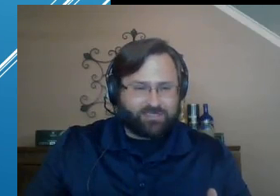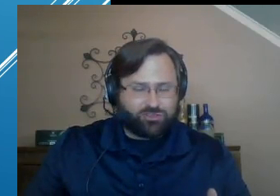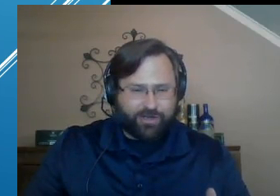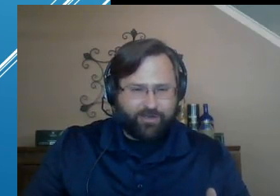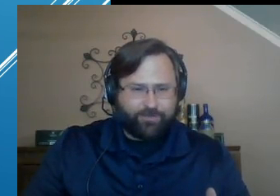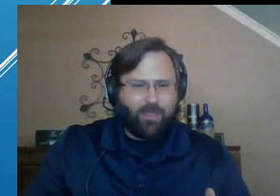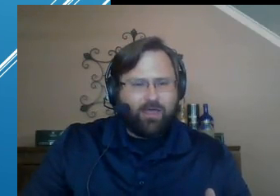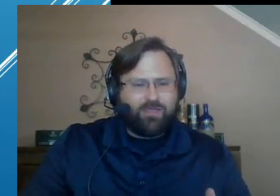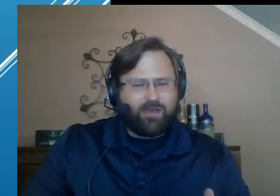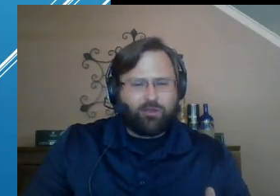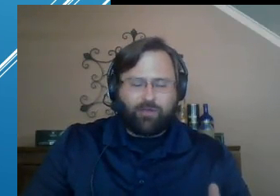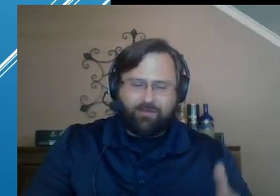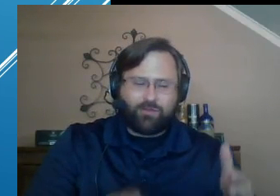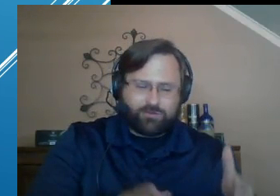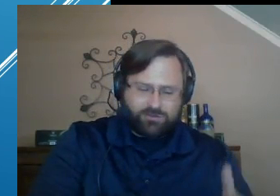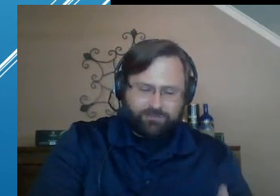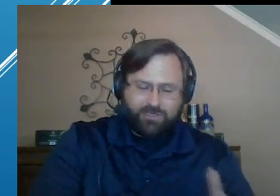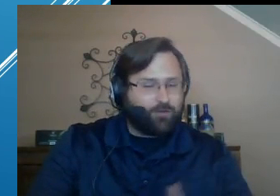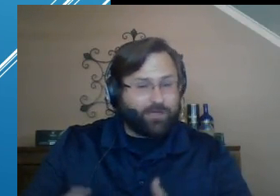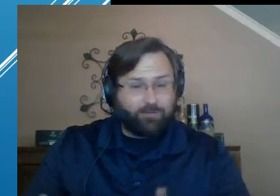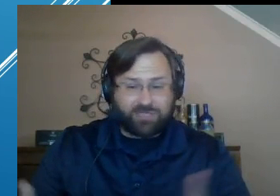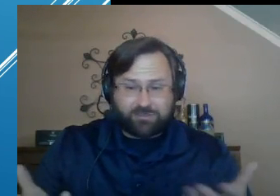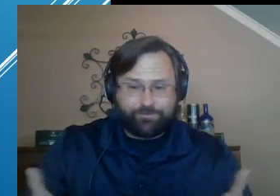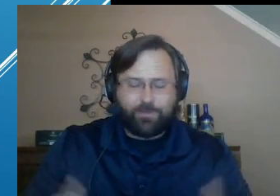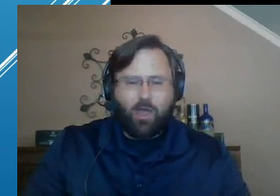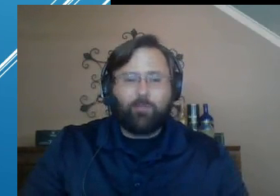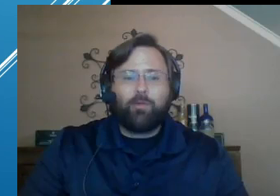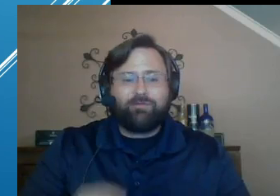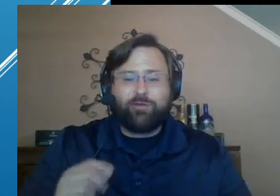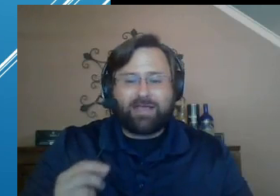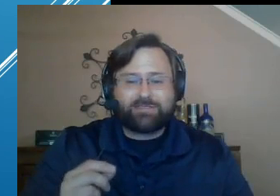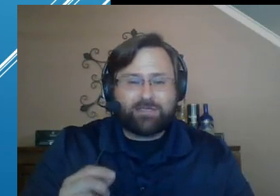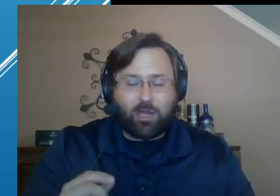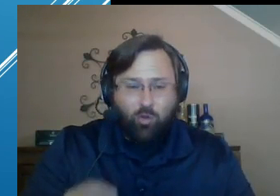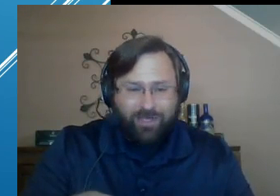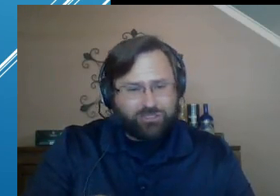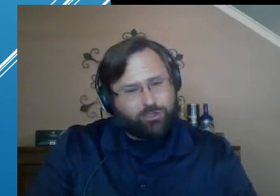the tree then you have the subject verb object but whenever you ask a question